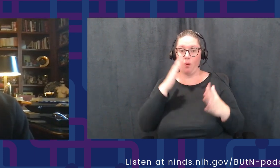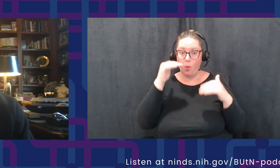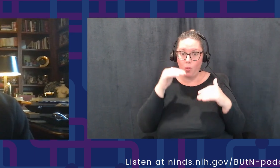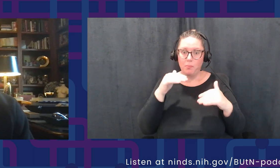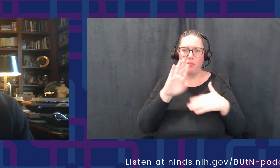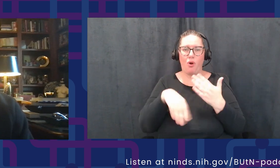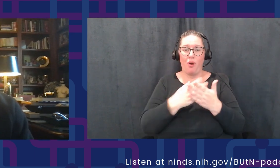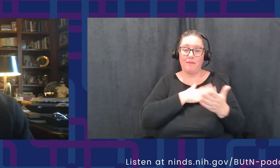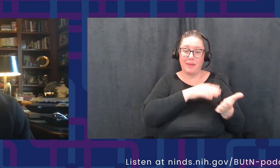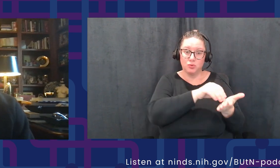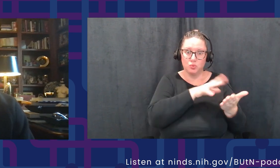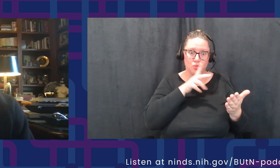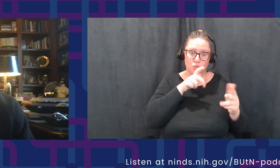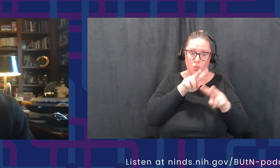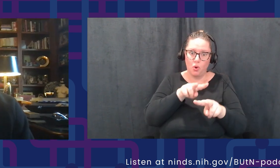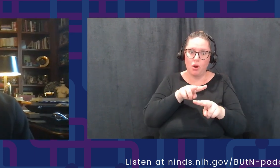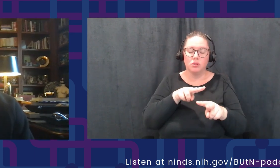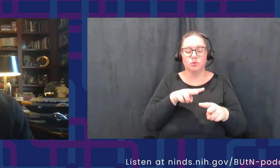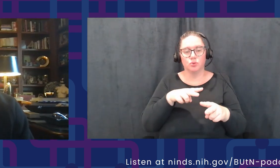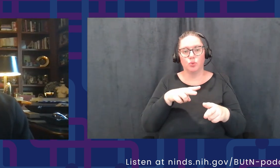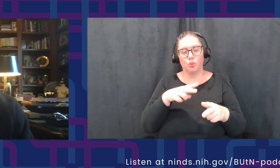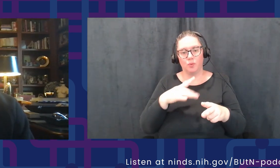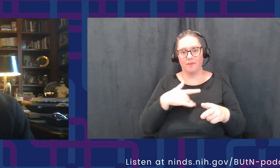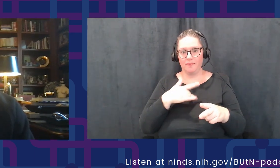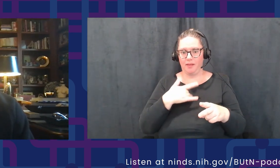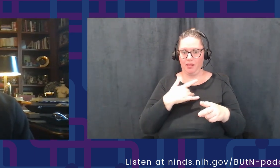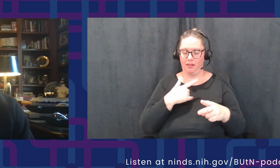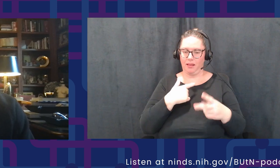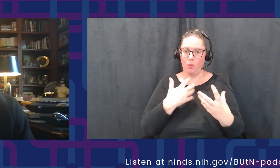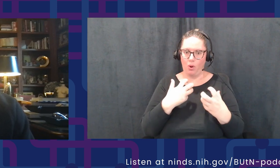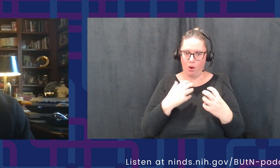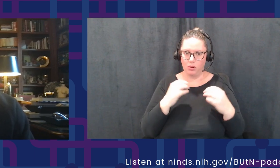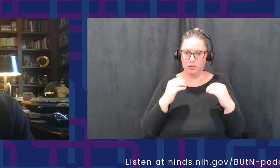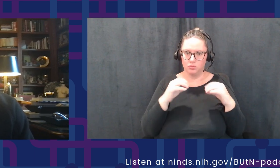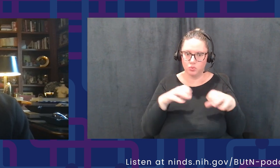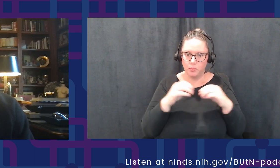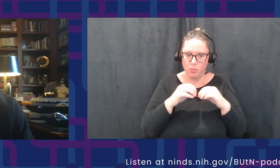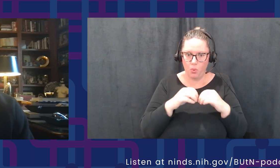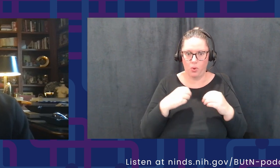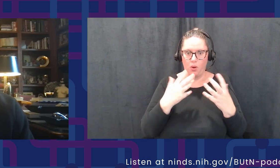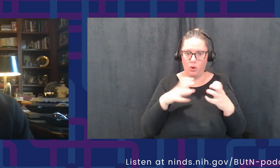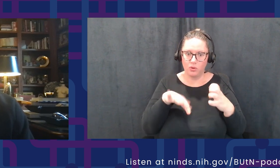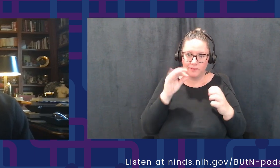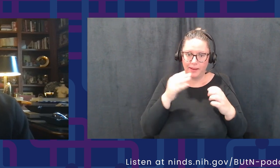who was around, was filled with the desire to do more to find better therapies for many diseases.